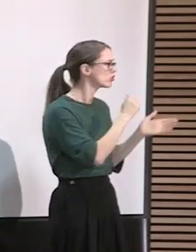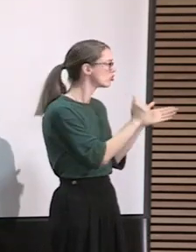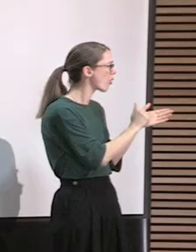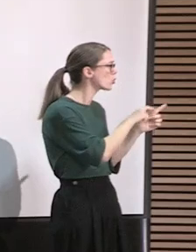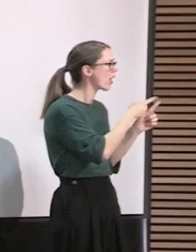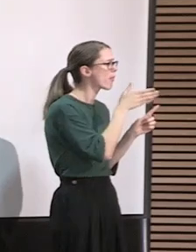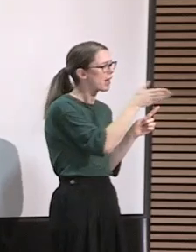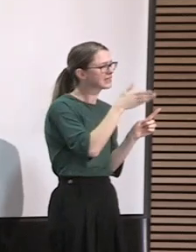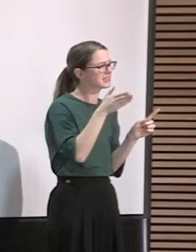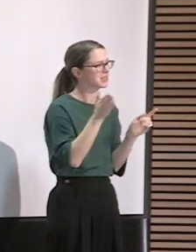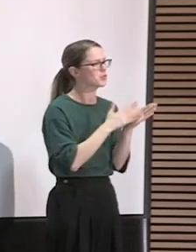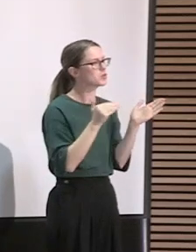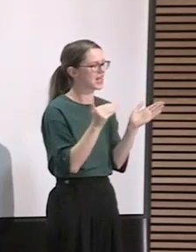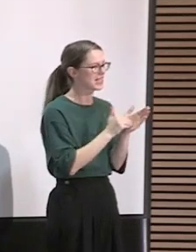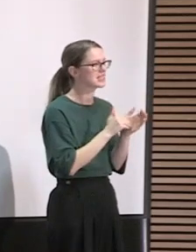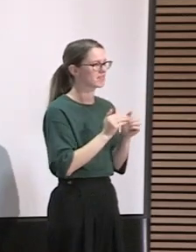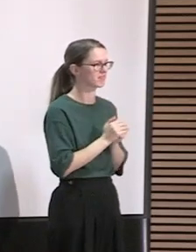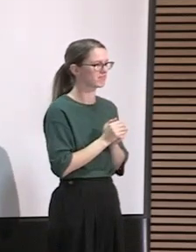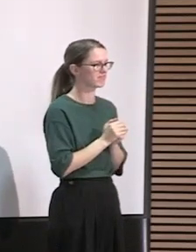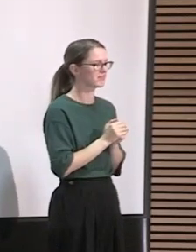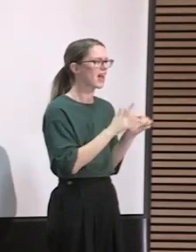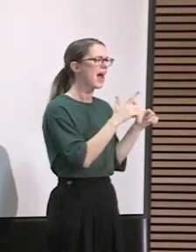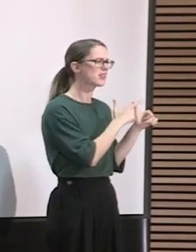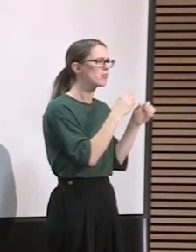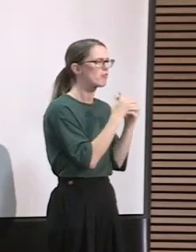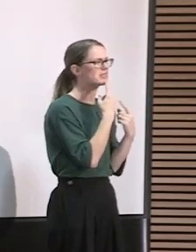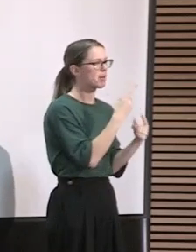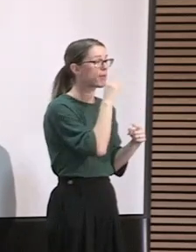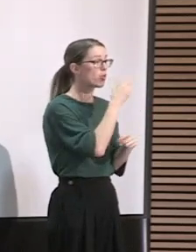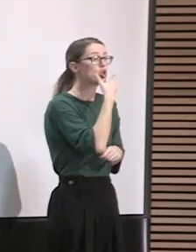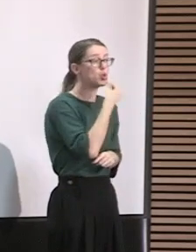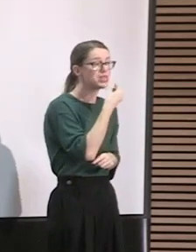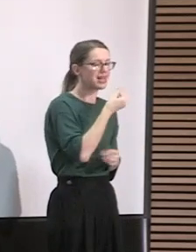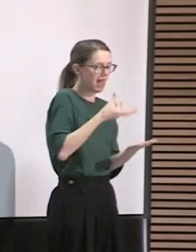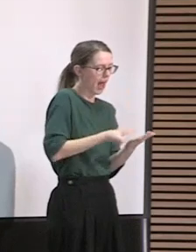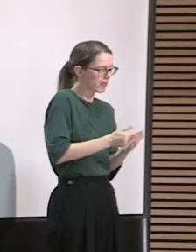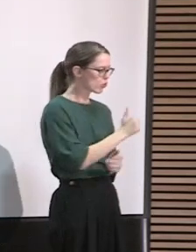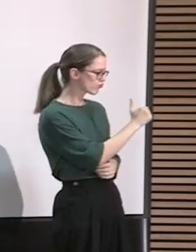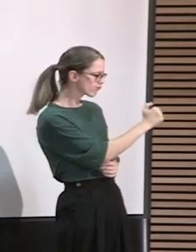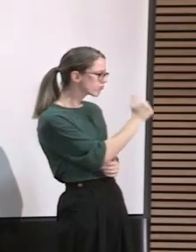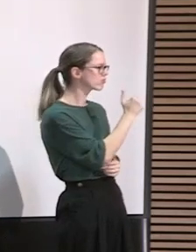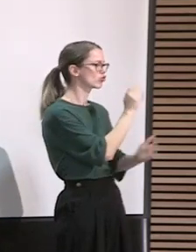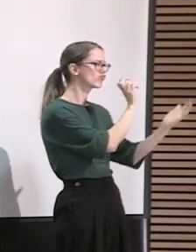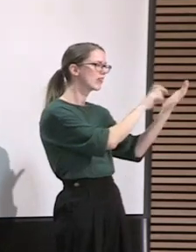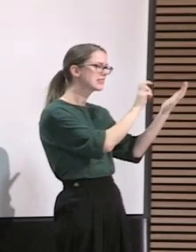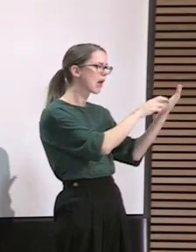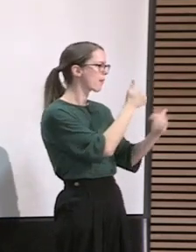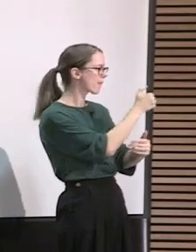rolled out in over 320,000 retail and other venues across the country and, as the